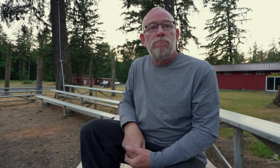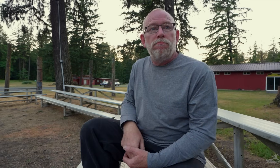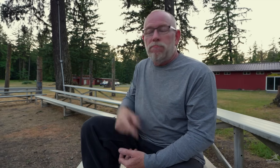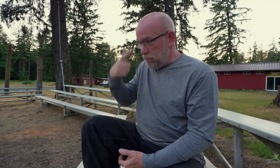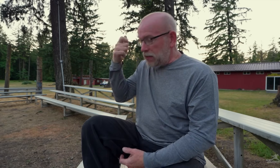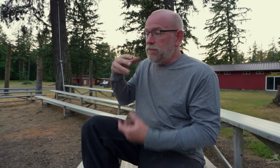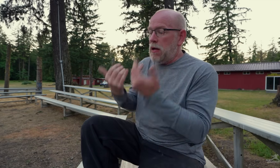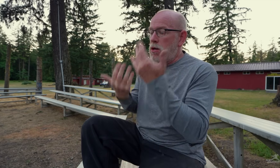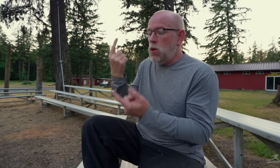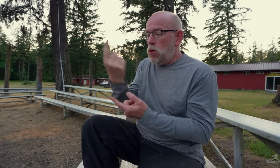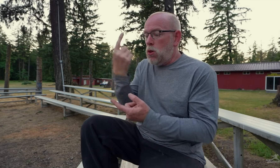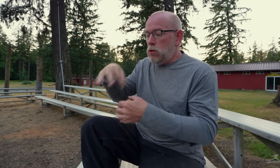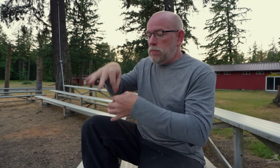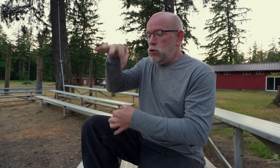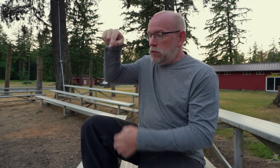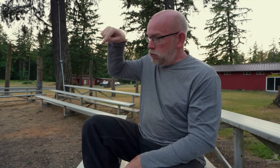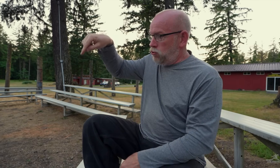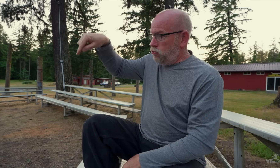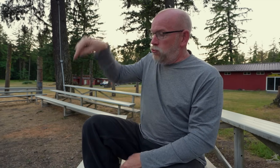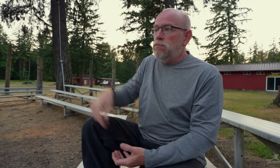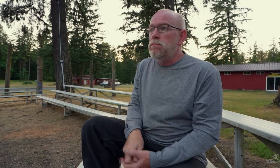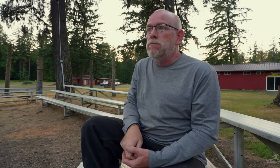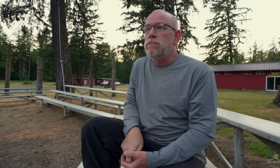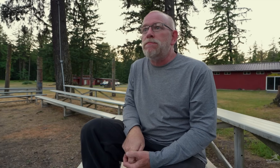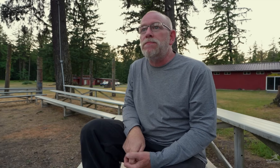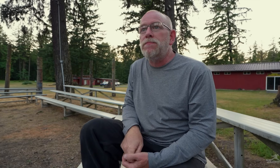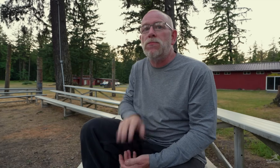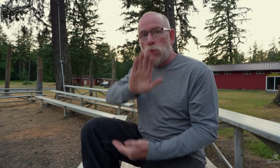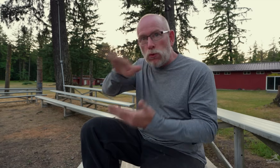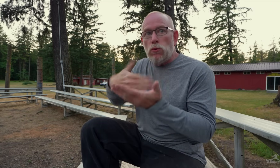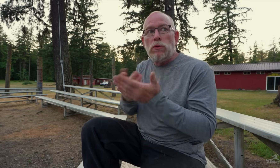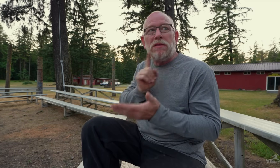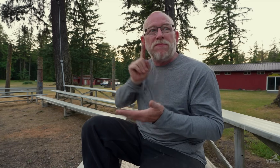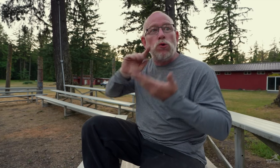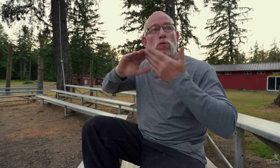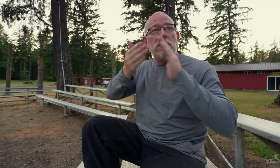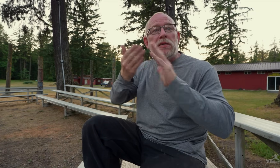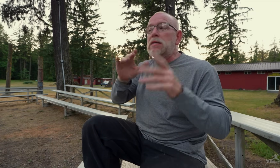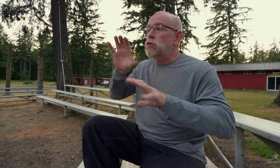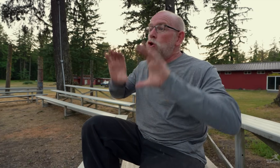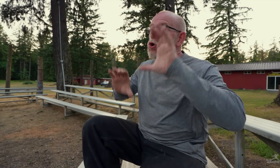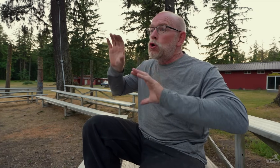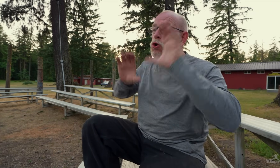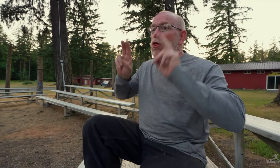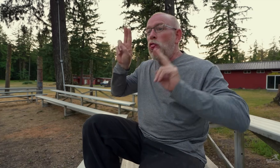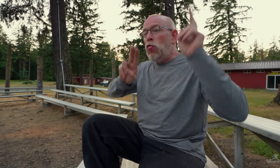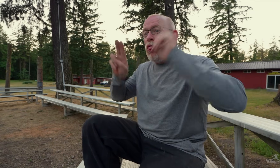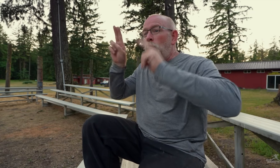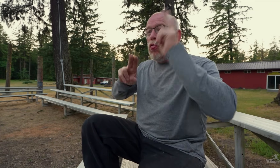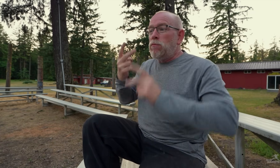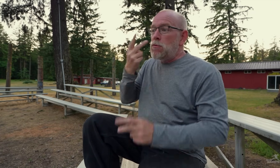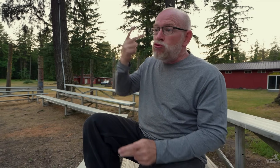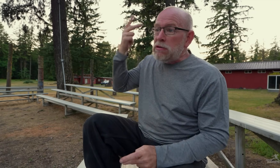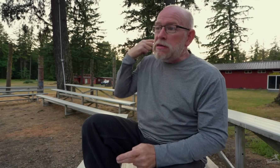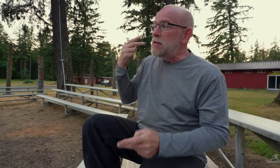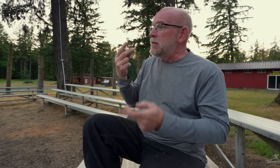Because the spirits are always in the fire. All the deaf community chatting about memories —